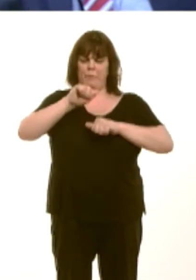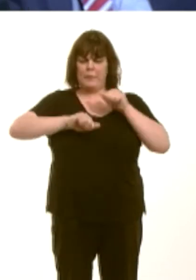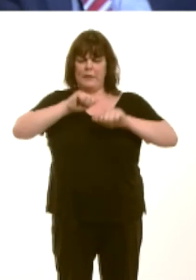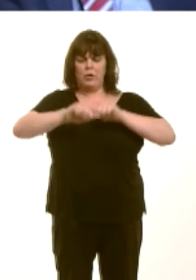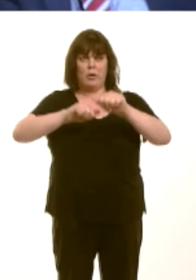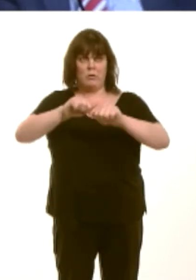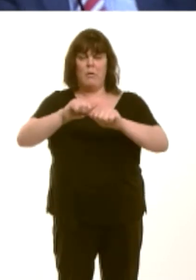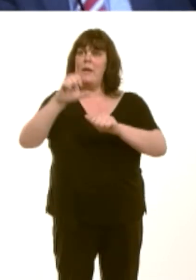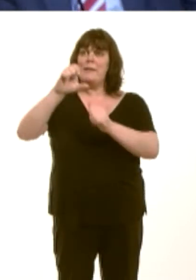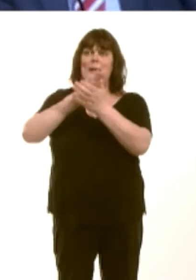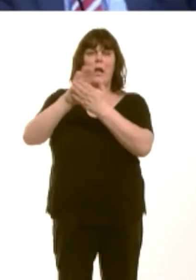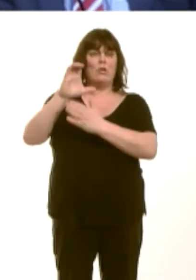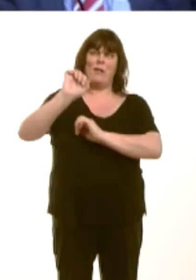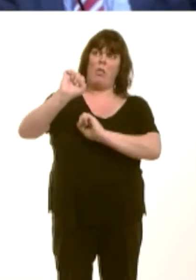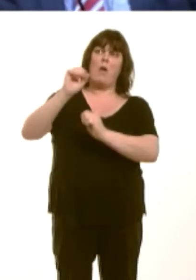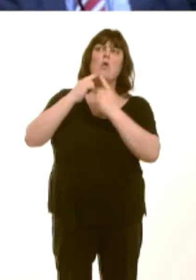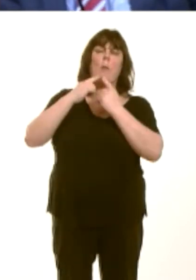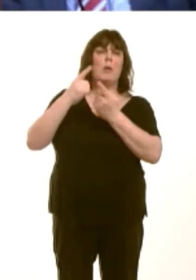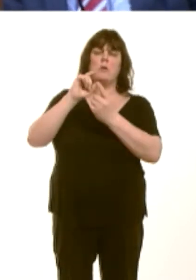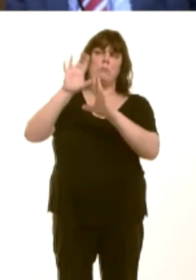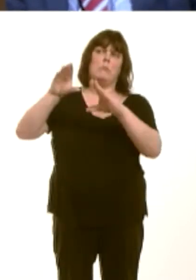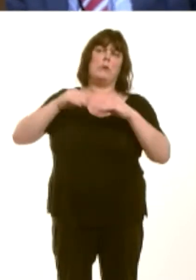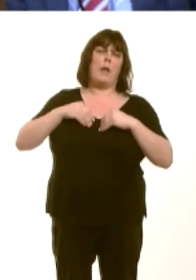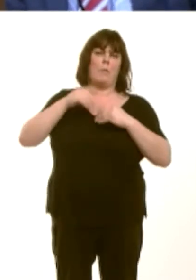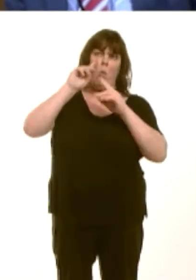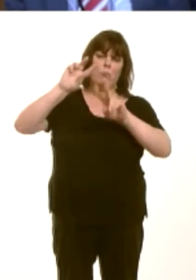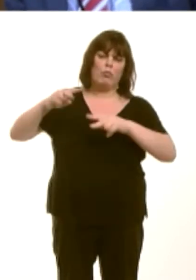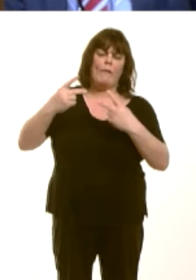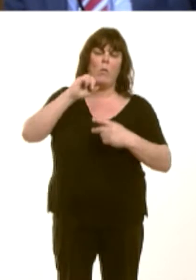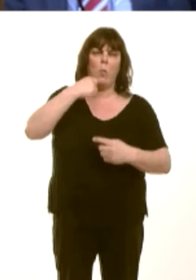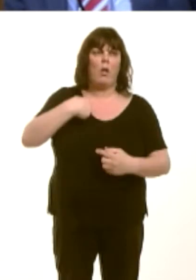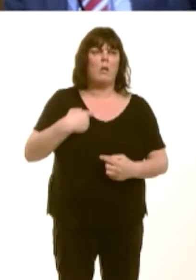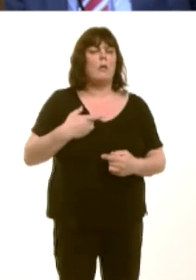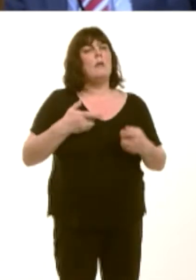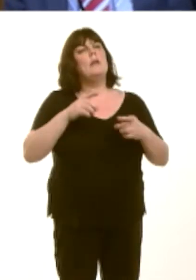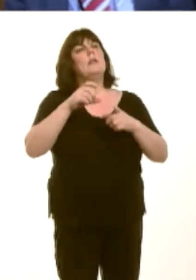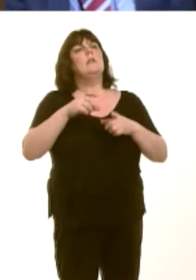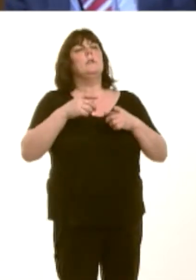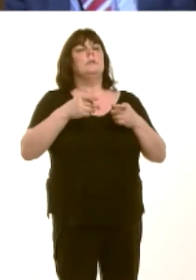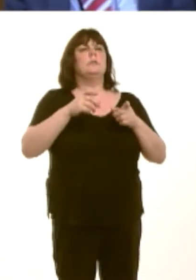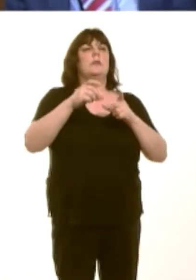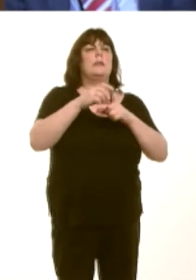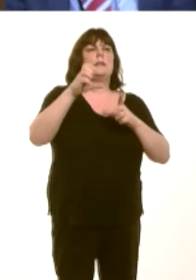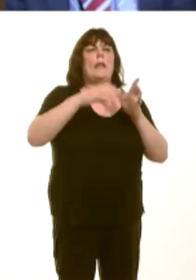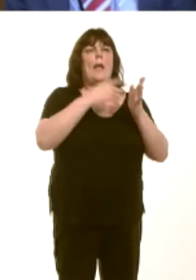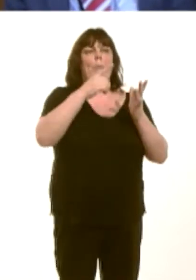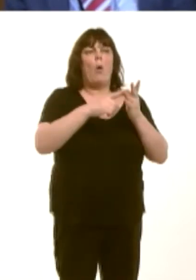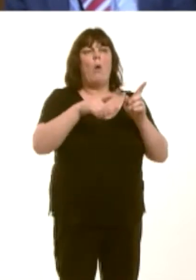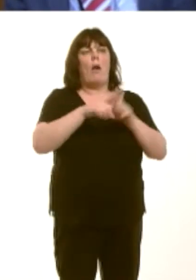I think itís right just to expand a little on this point. The deputy chief medical officer and the chief nursing officer have been to the department